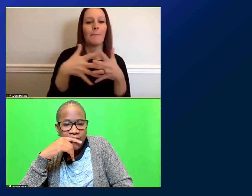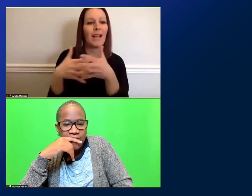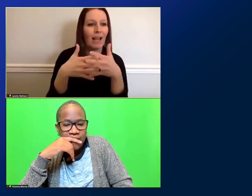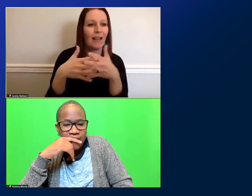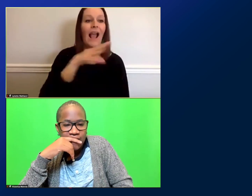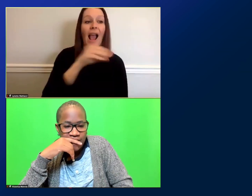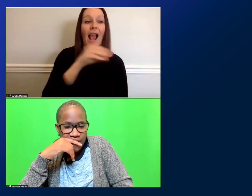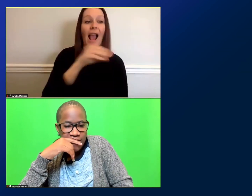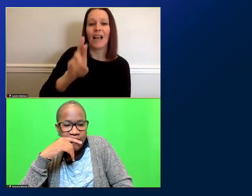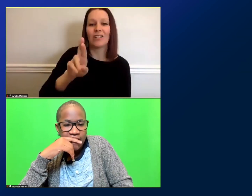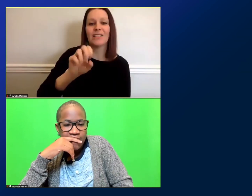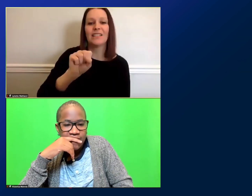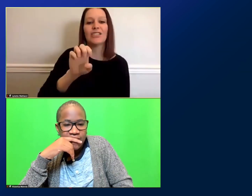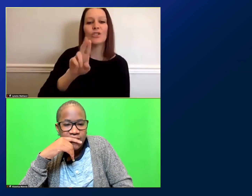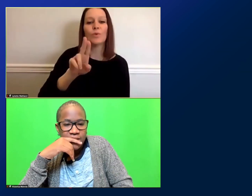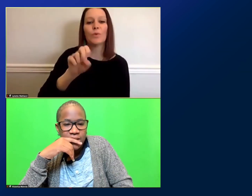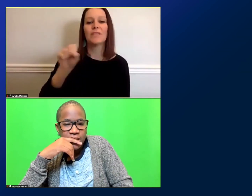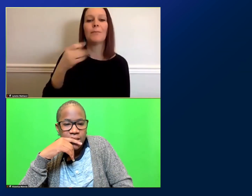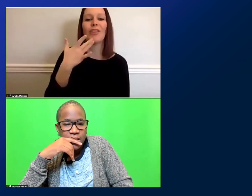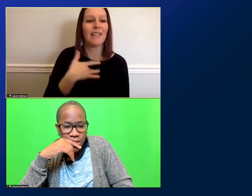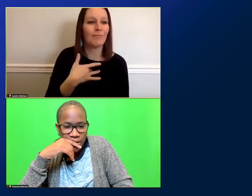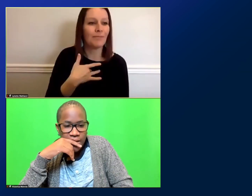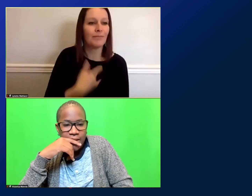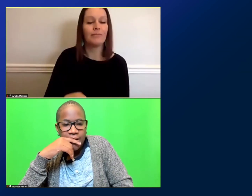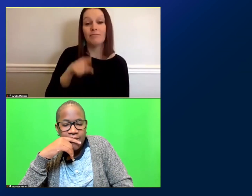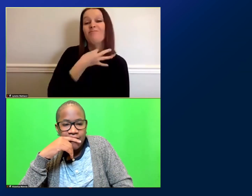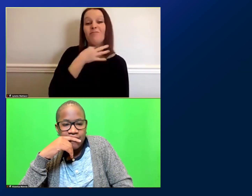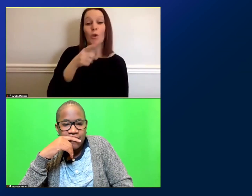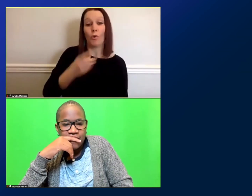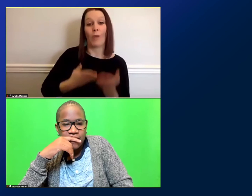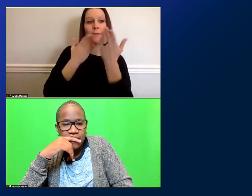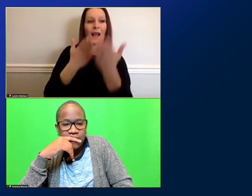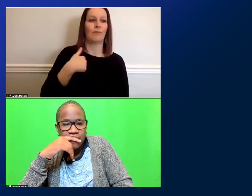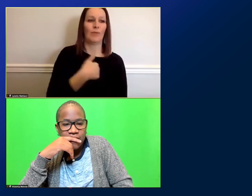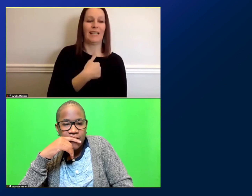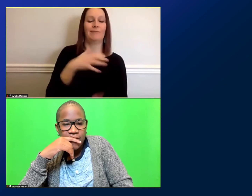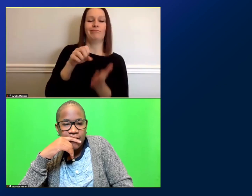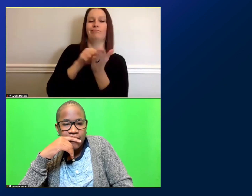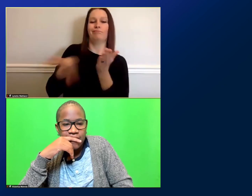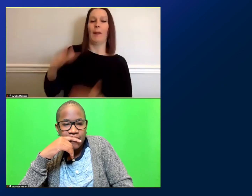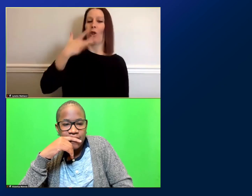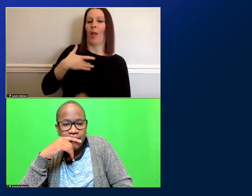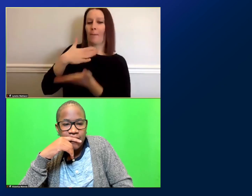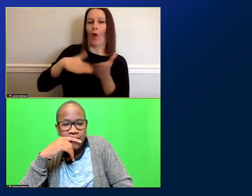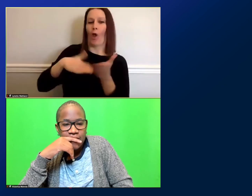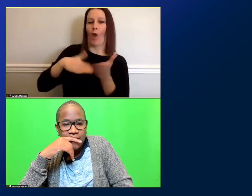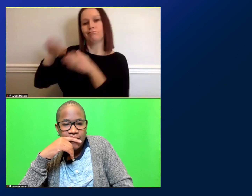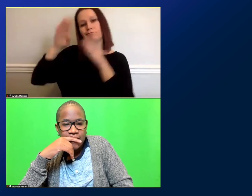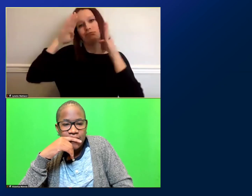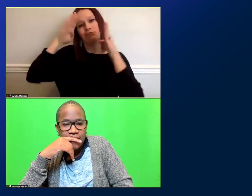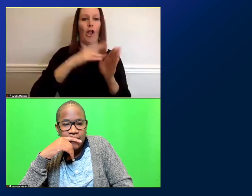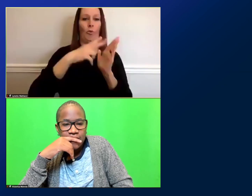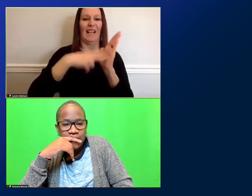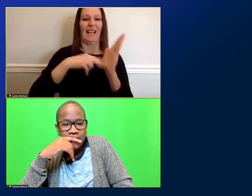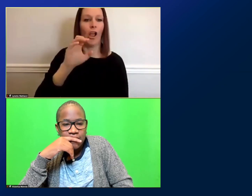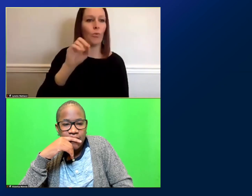day and it shares a day with dr seuss's birthday and so the question is should we not celebrate the